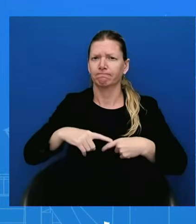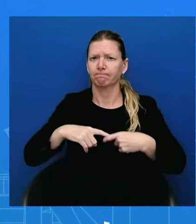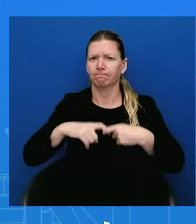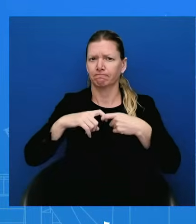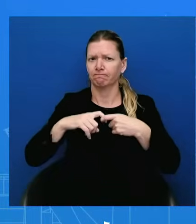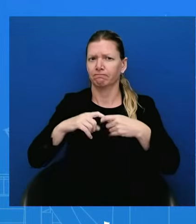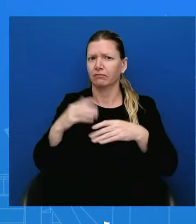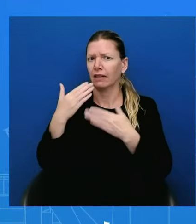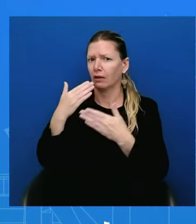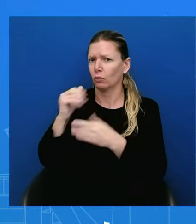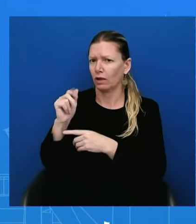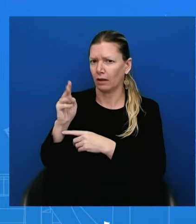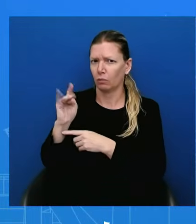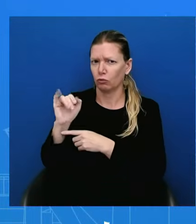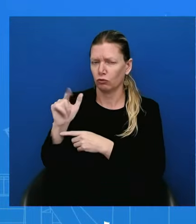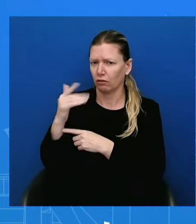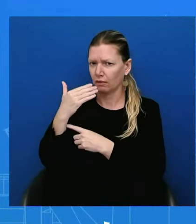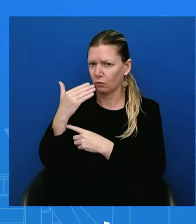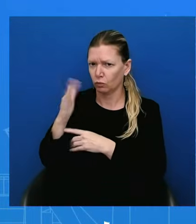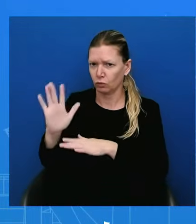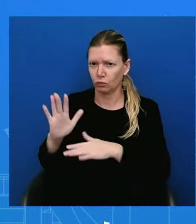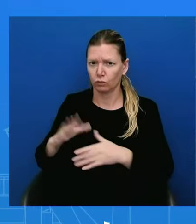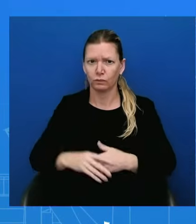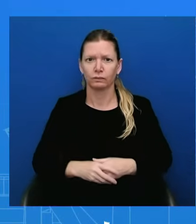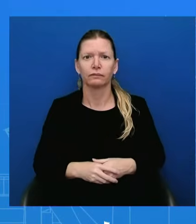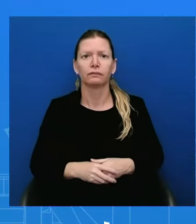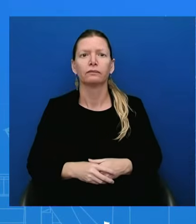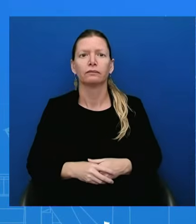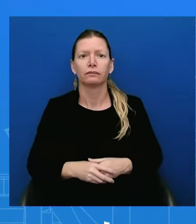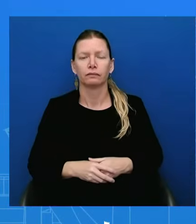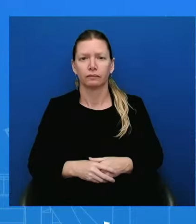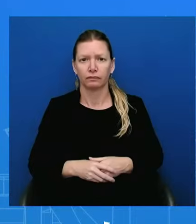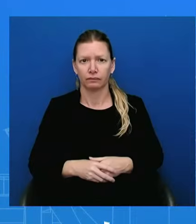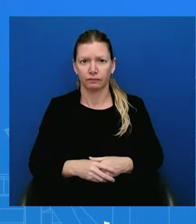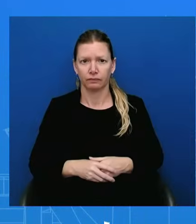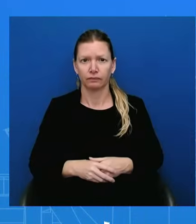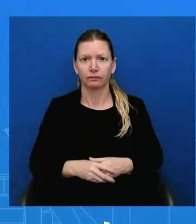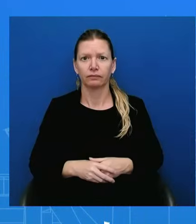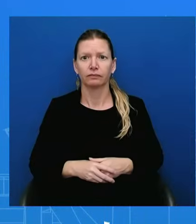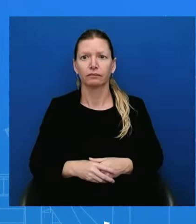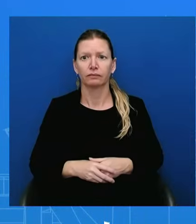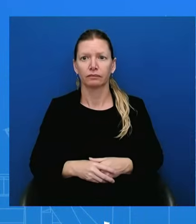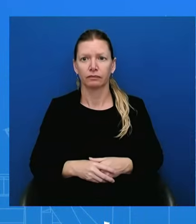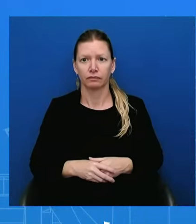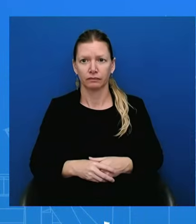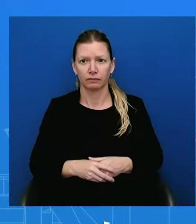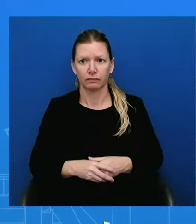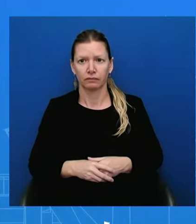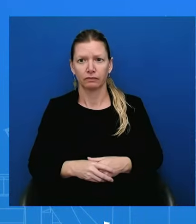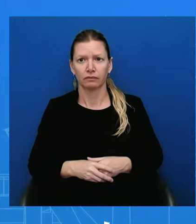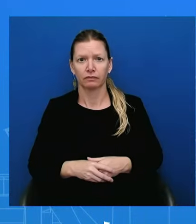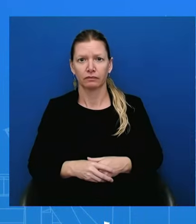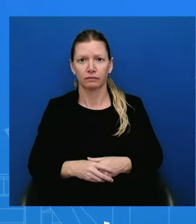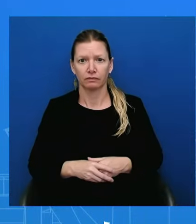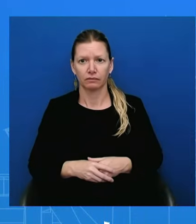The Press: And yesterday, you were asked a couple of times about the -- the rationale for the president’s decision. You said, “Tune in.” One thing the president did not say